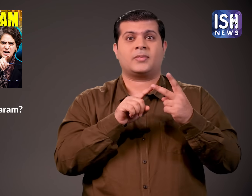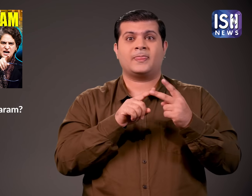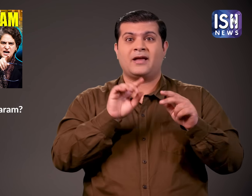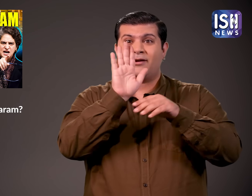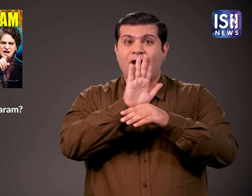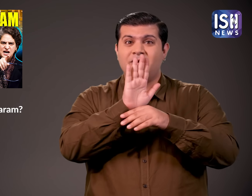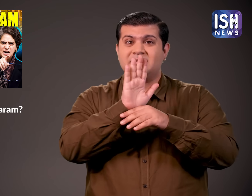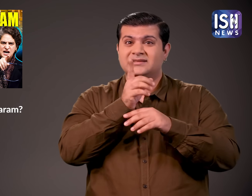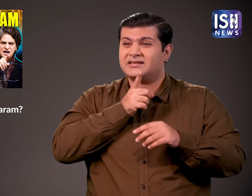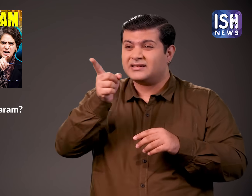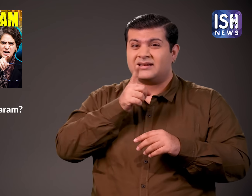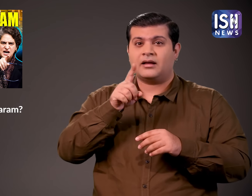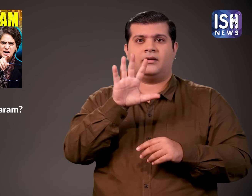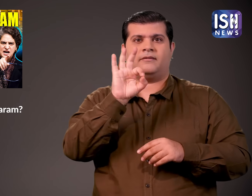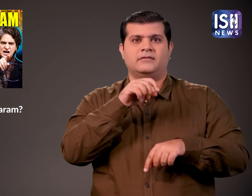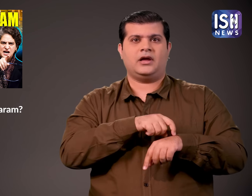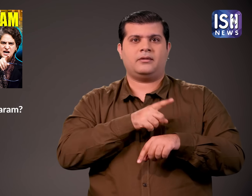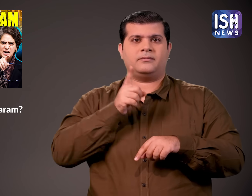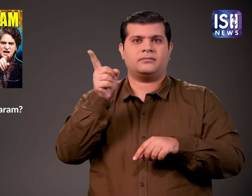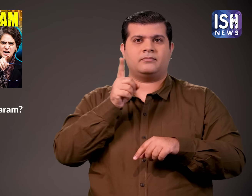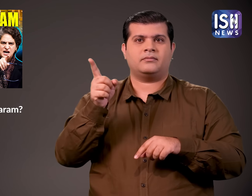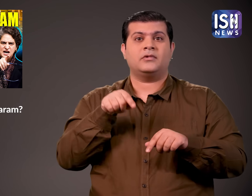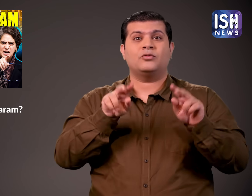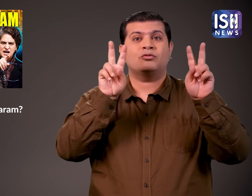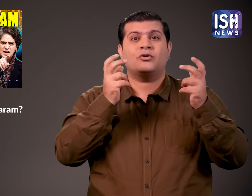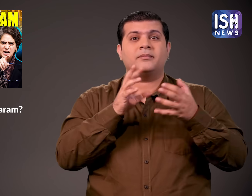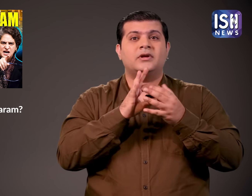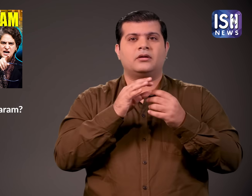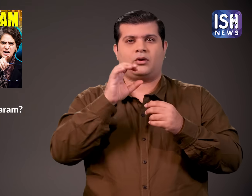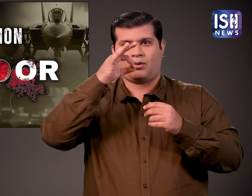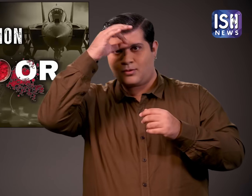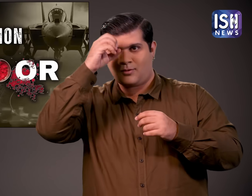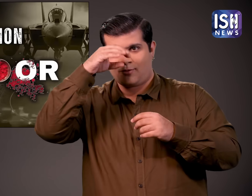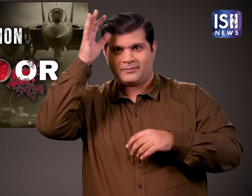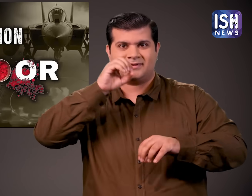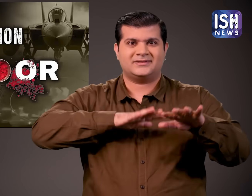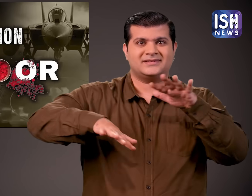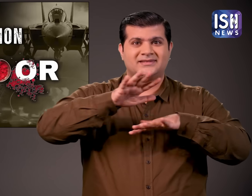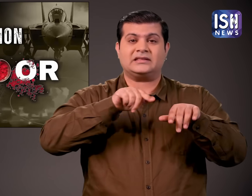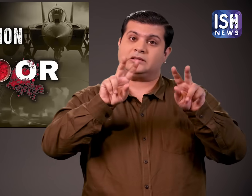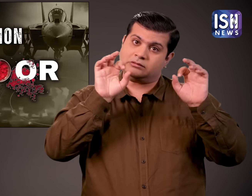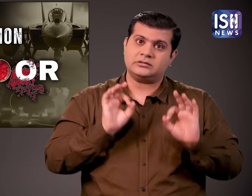the Congress 50 times during the discussion on Operation Sindoor,